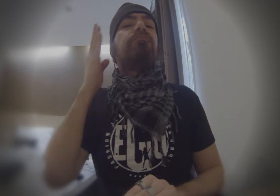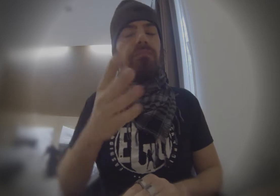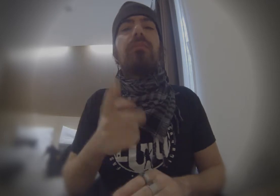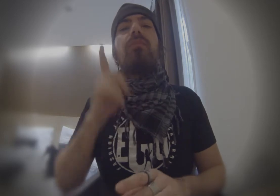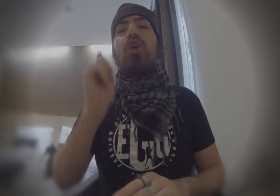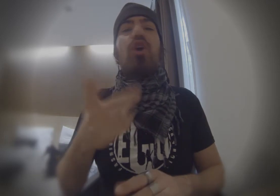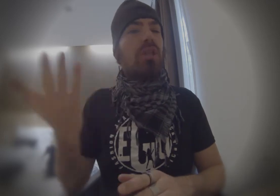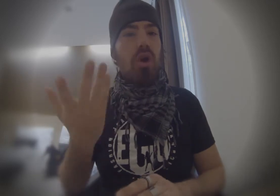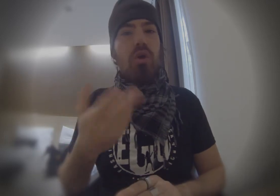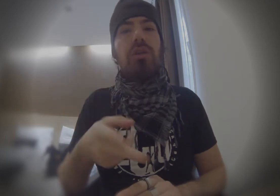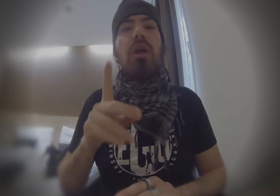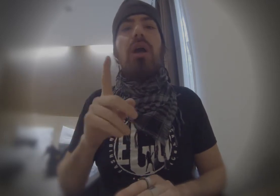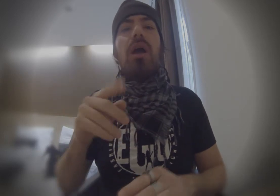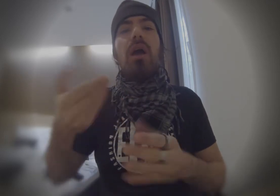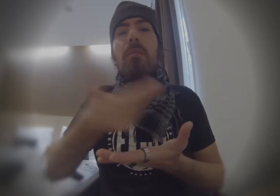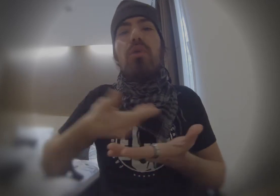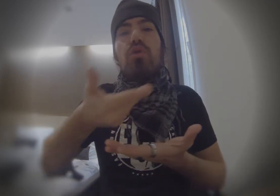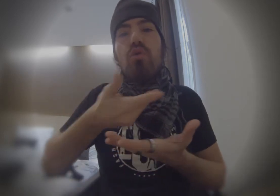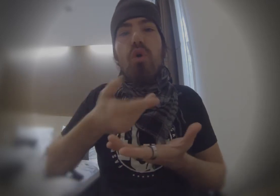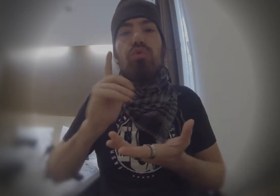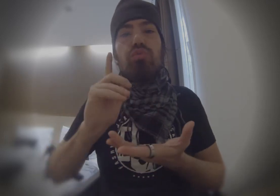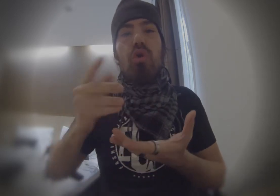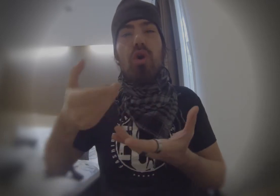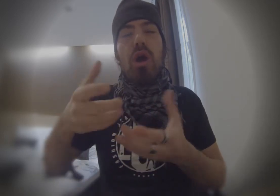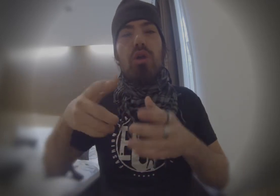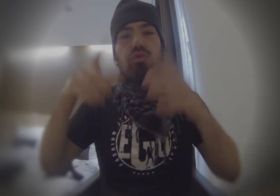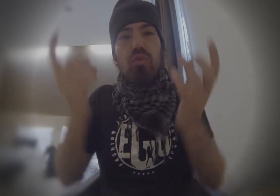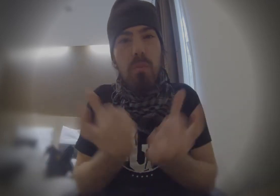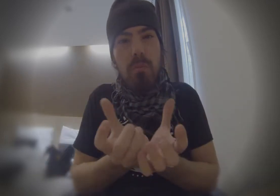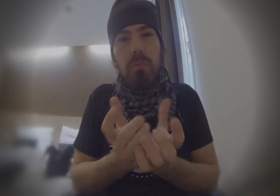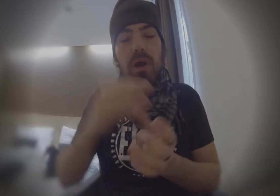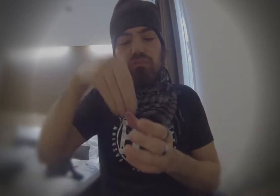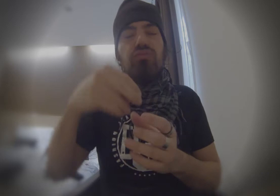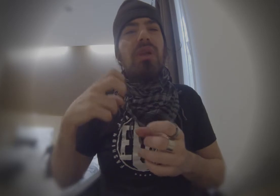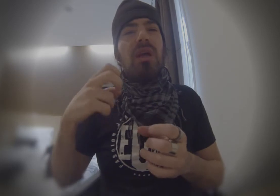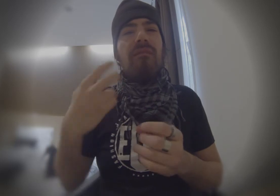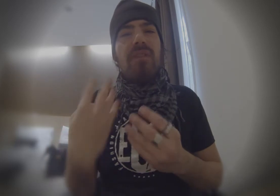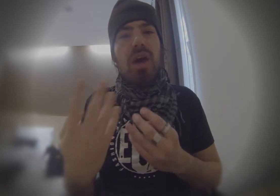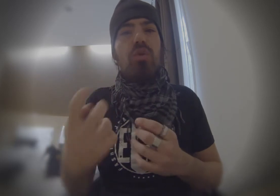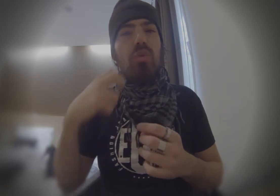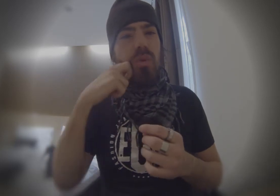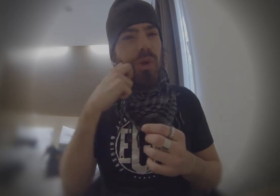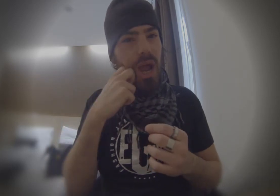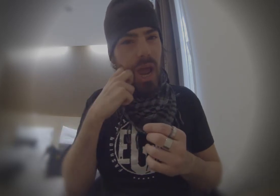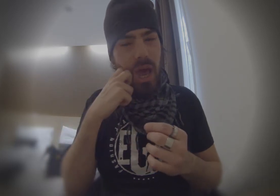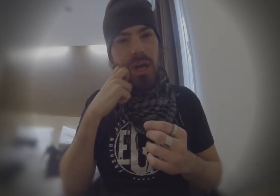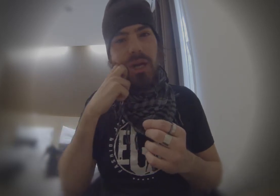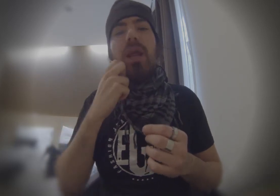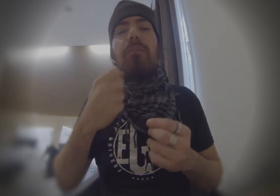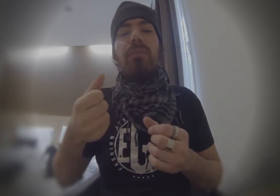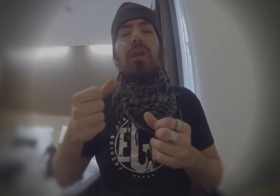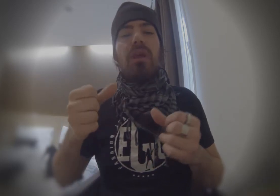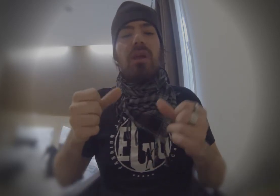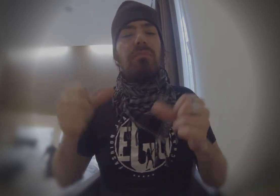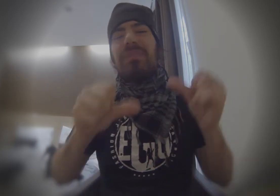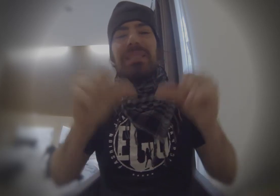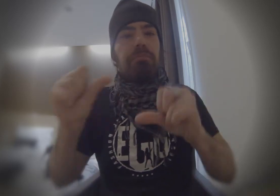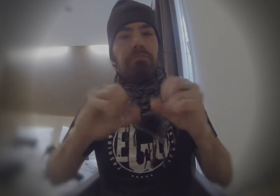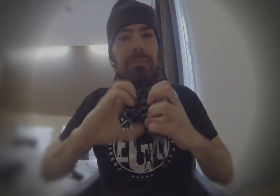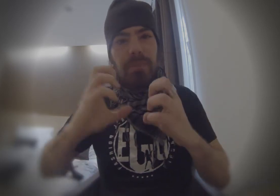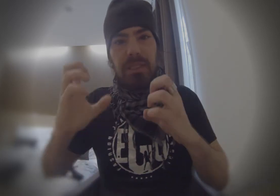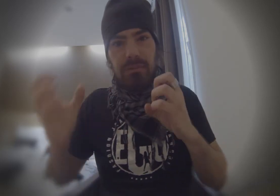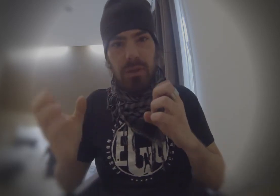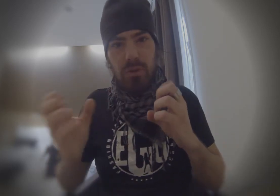we went to order a typical soup with vegetables and spices in various